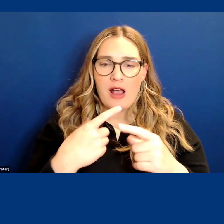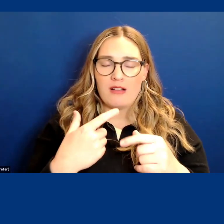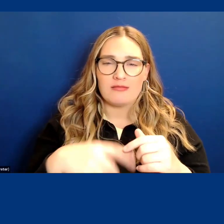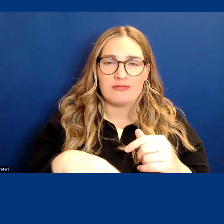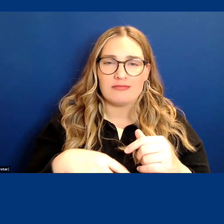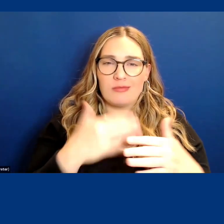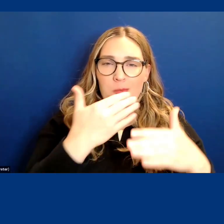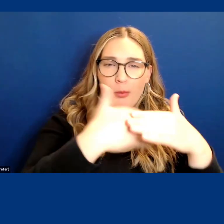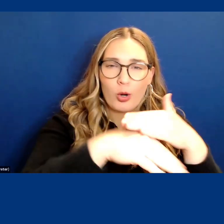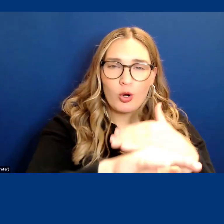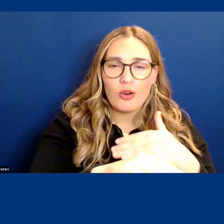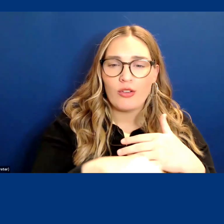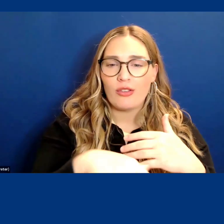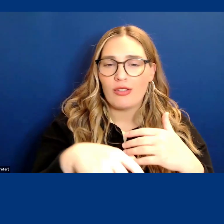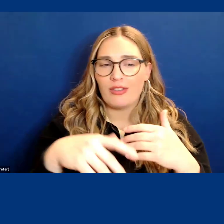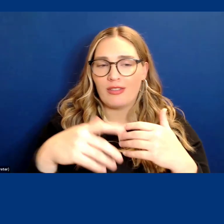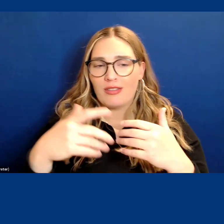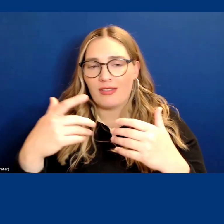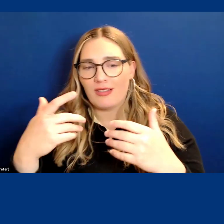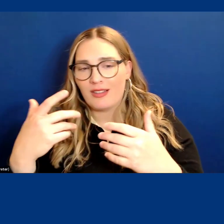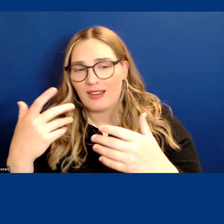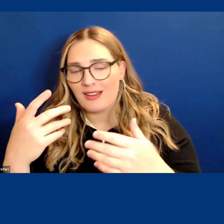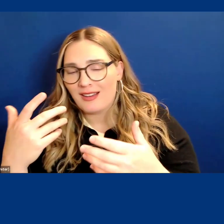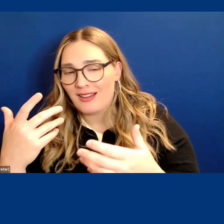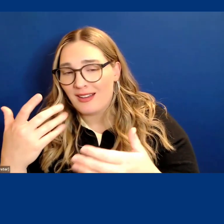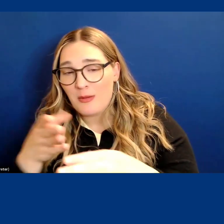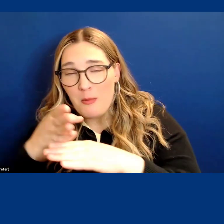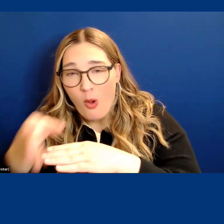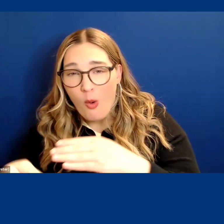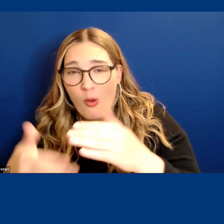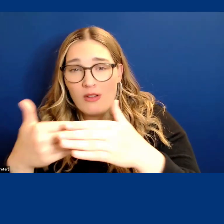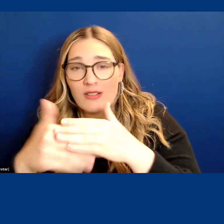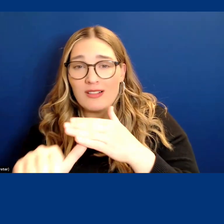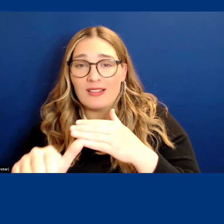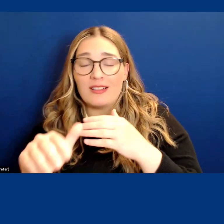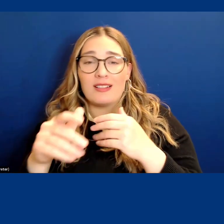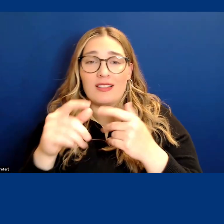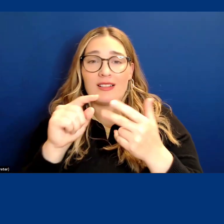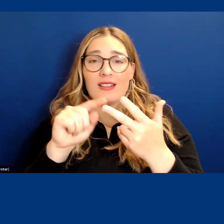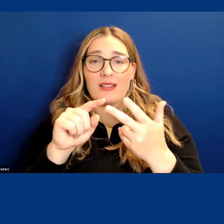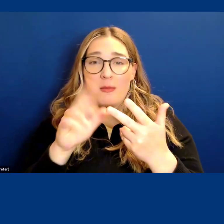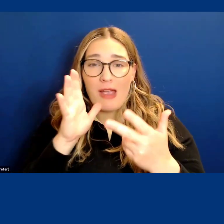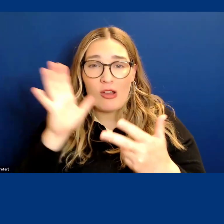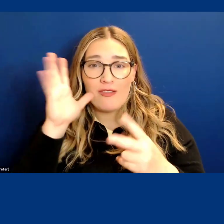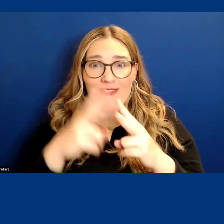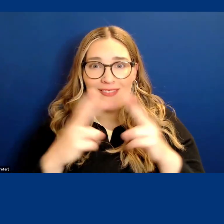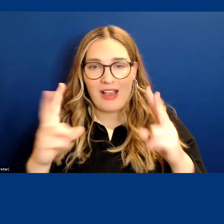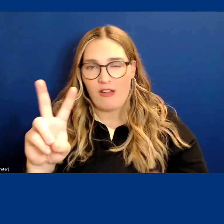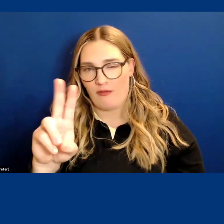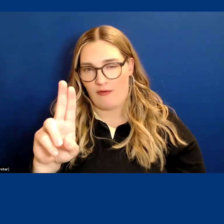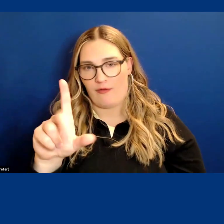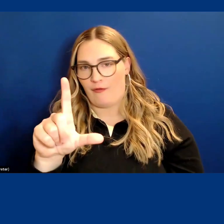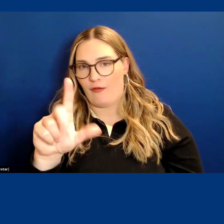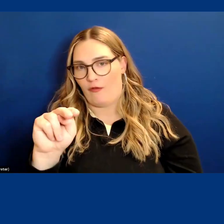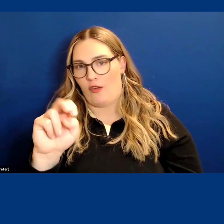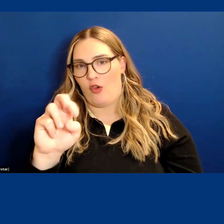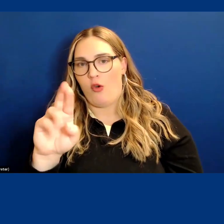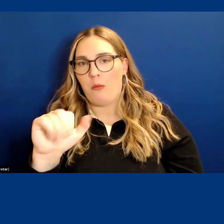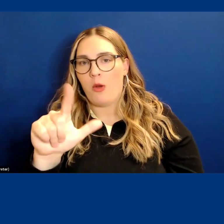postpartum and parenting is very, very vulnerable. And it is exceedingly vulnerable when you are a